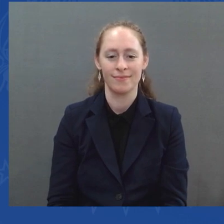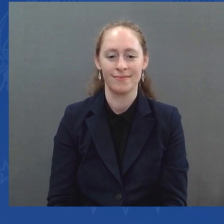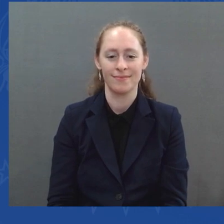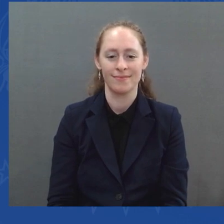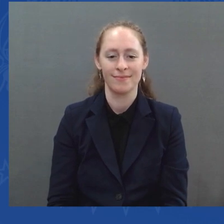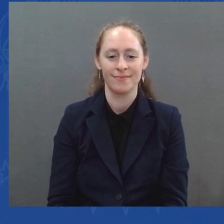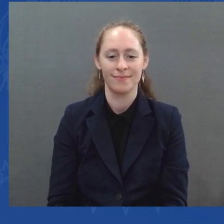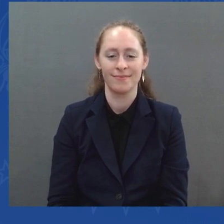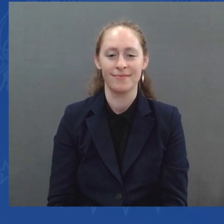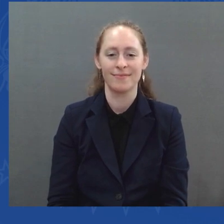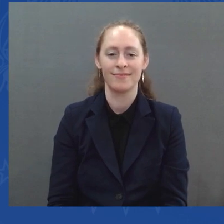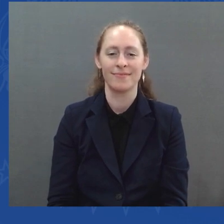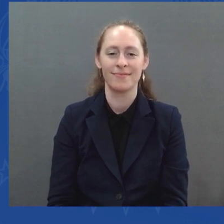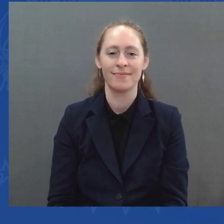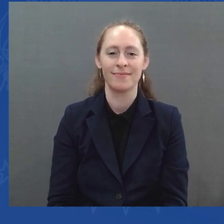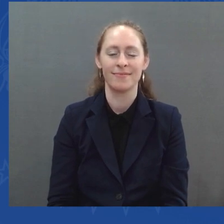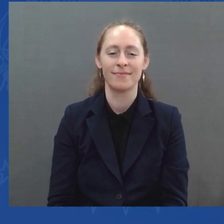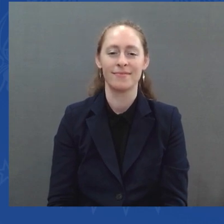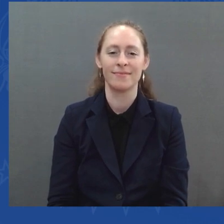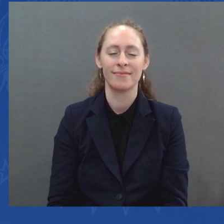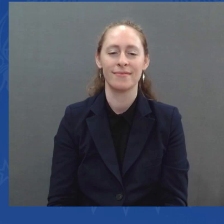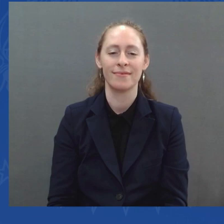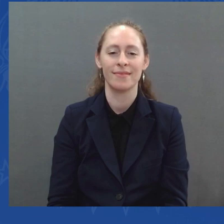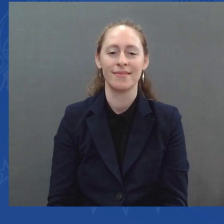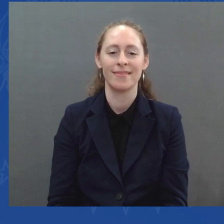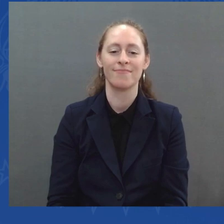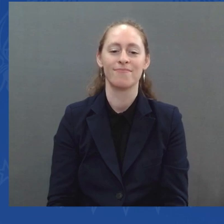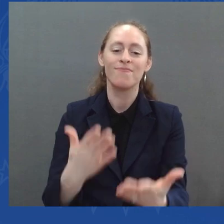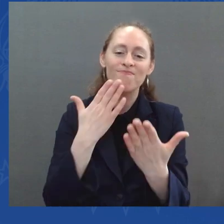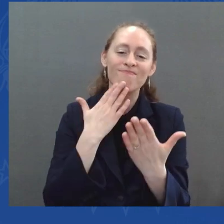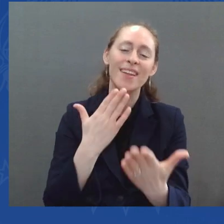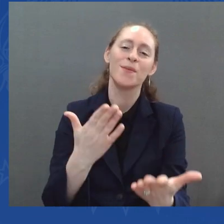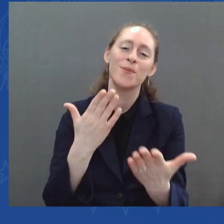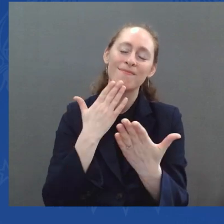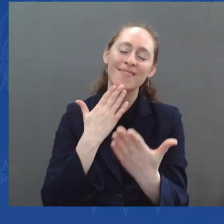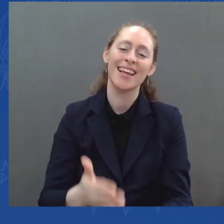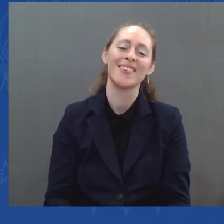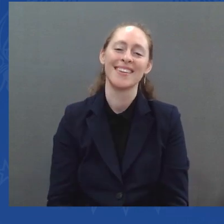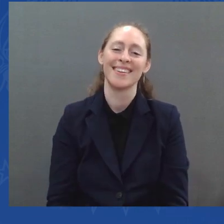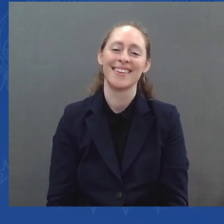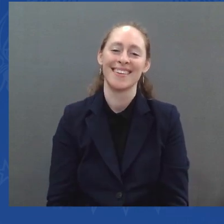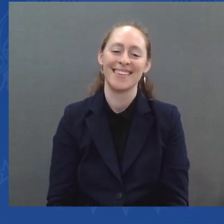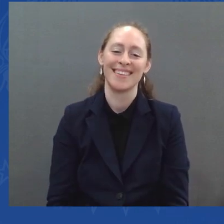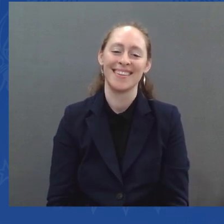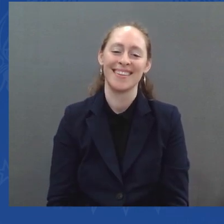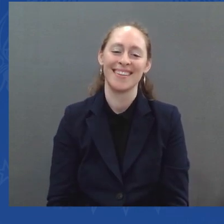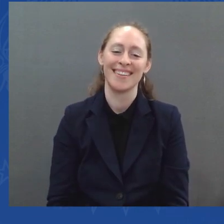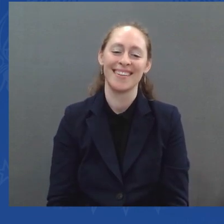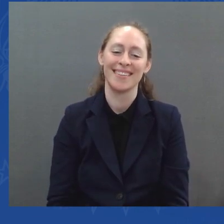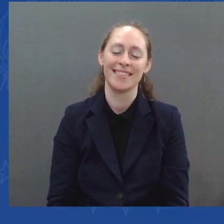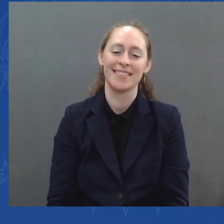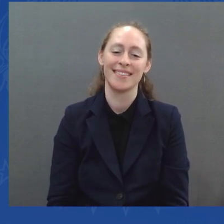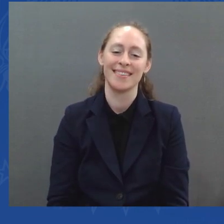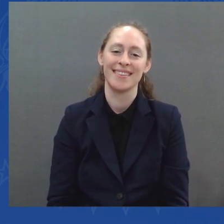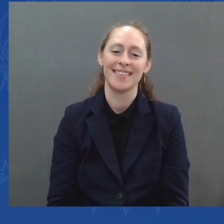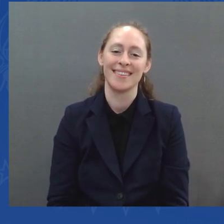Thank you very much. Please. My name is Joe Biden, I'm Barack Obama's vice president.